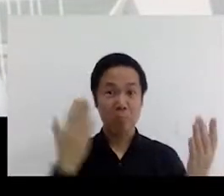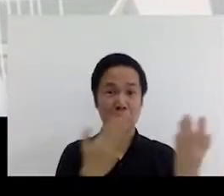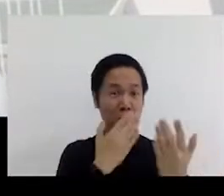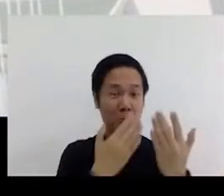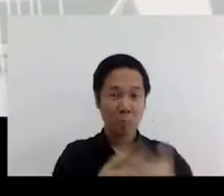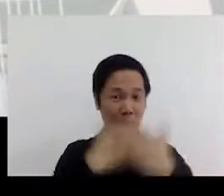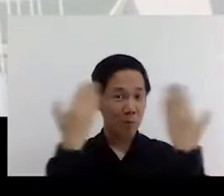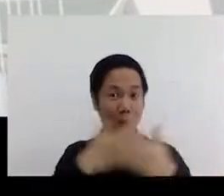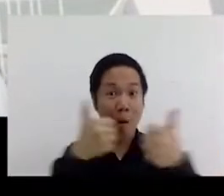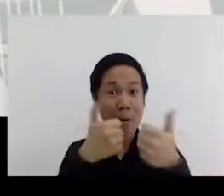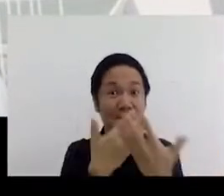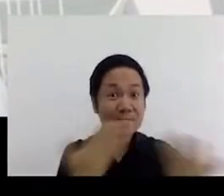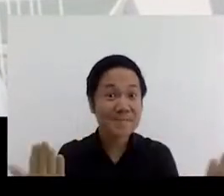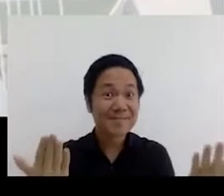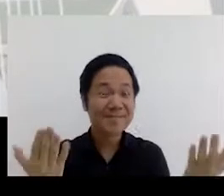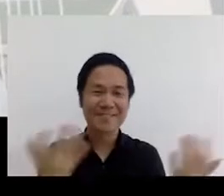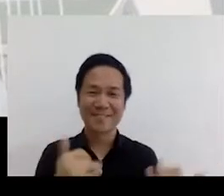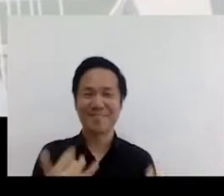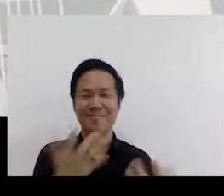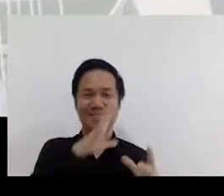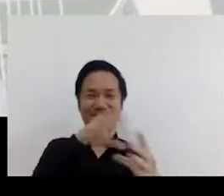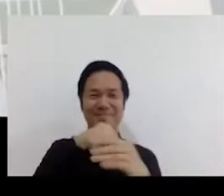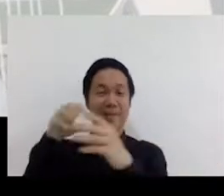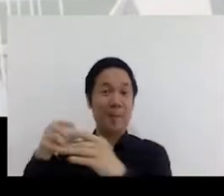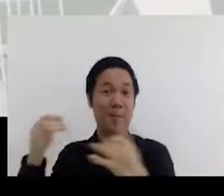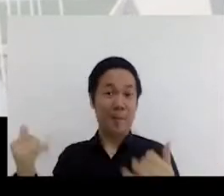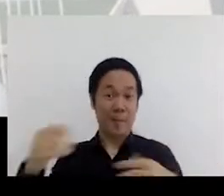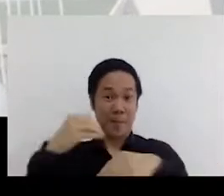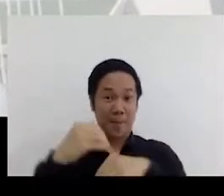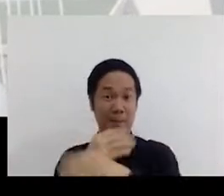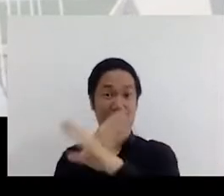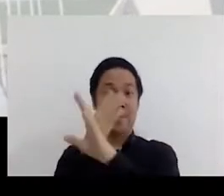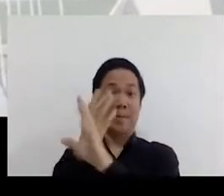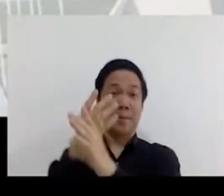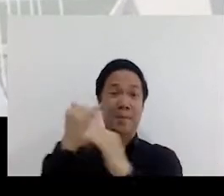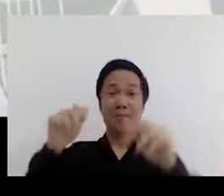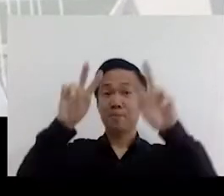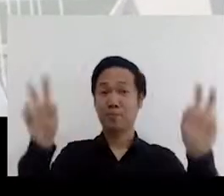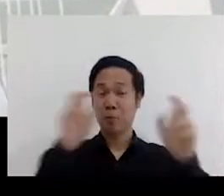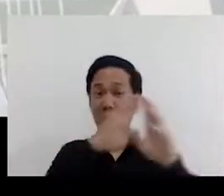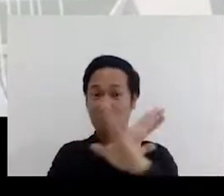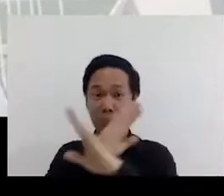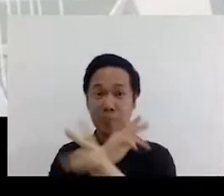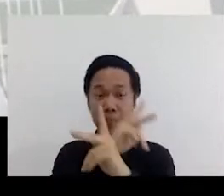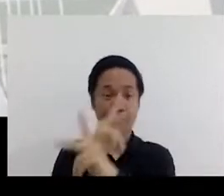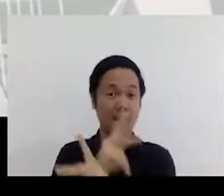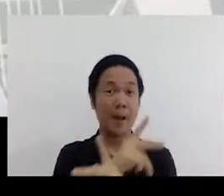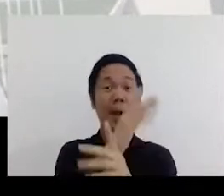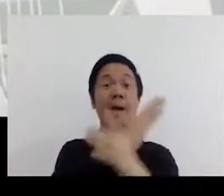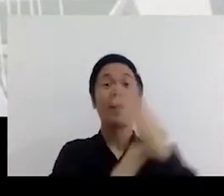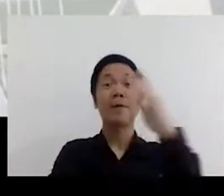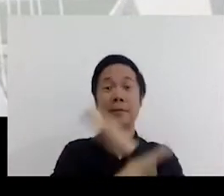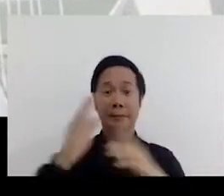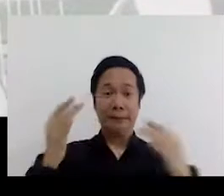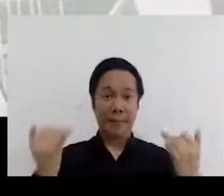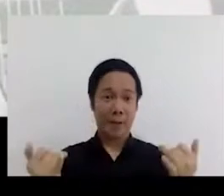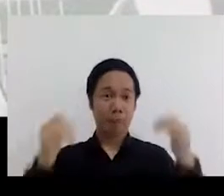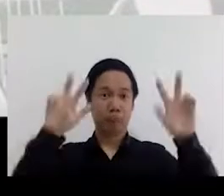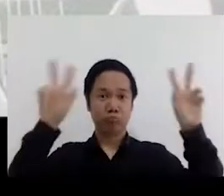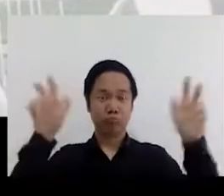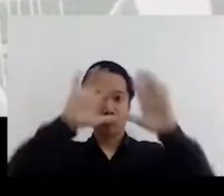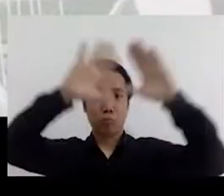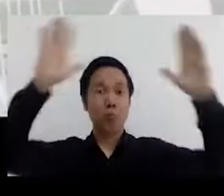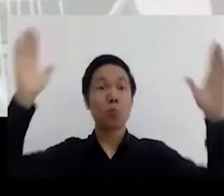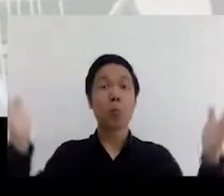our webinar on protecting and empowering persons with disabilities in the context of the COVID-19 pandemic.